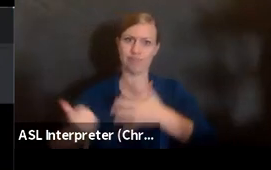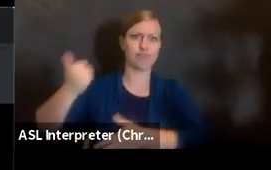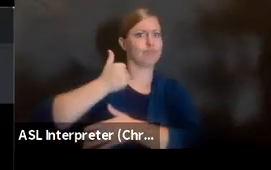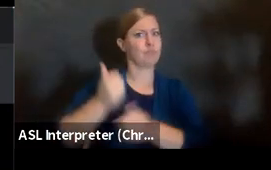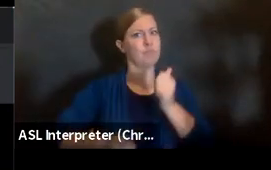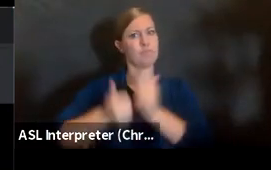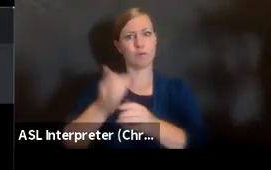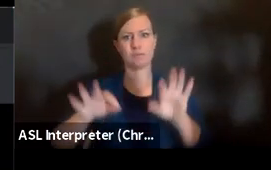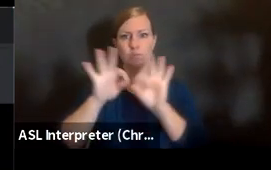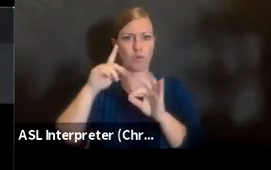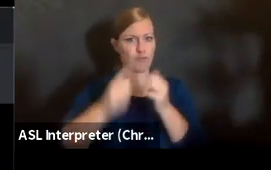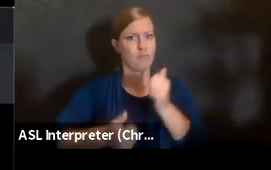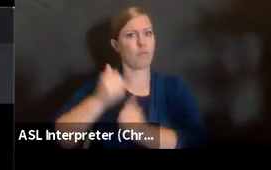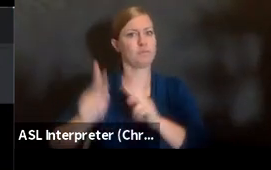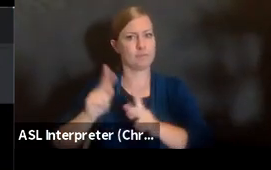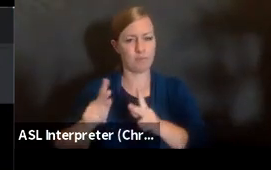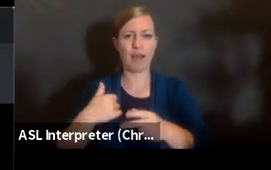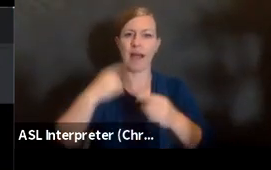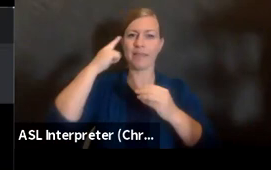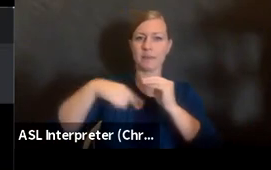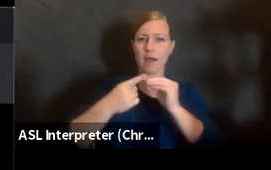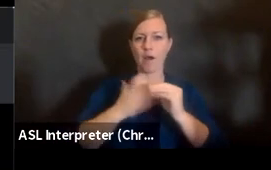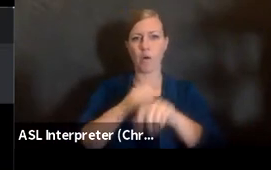Jeff Crawford: As I think about our work today and we're going to get into assessment. We're going to get into grading.